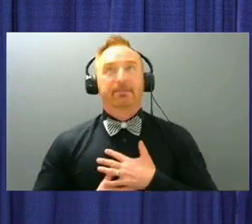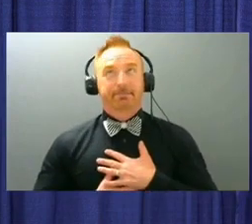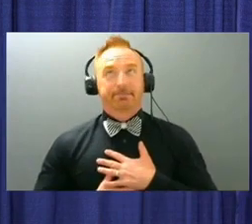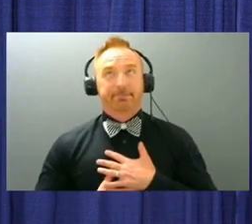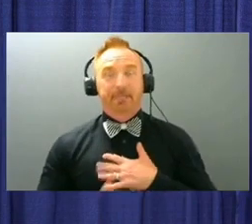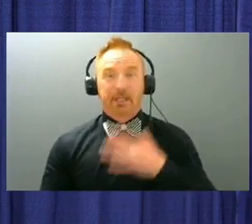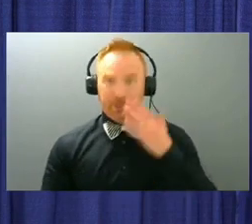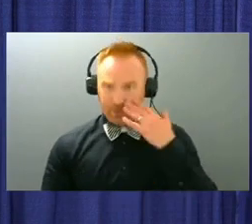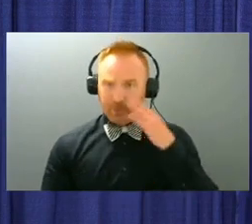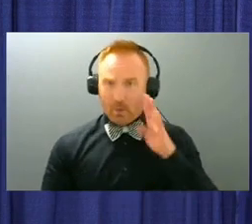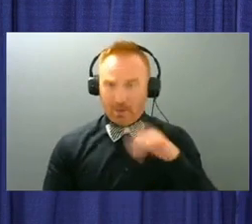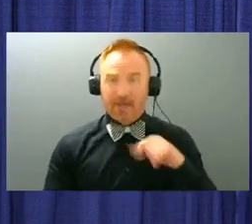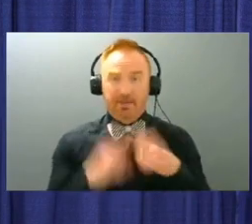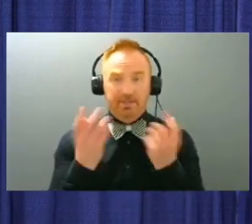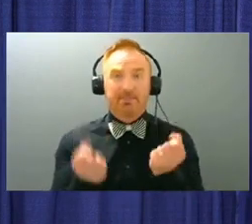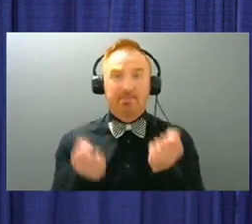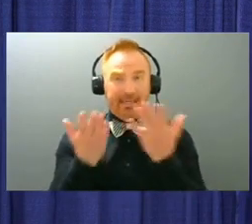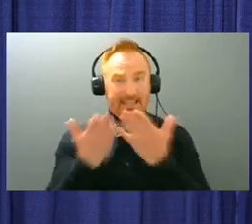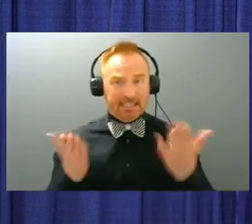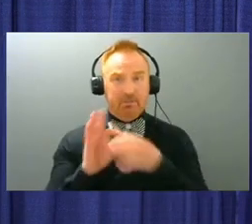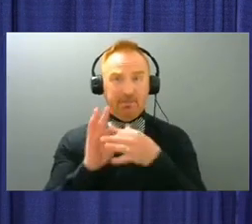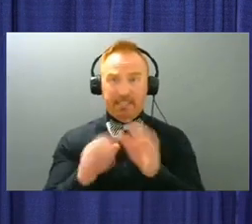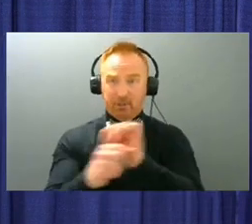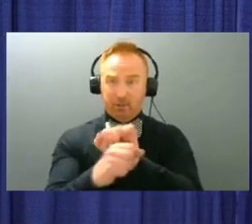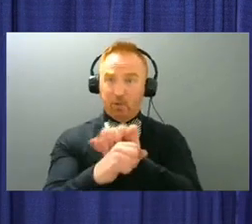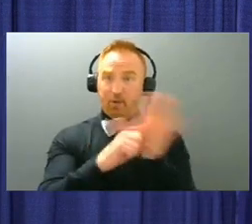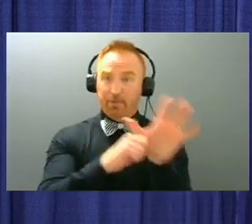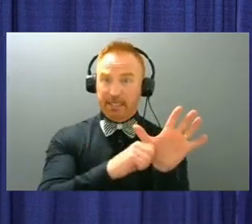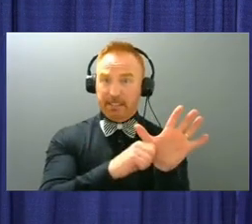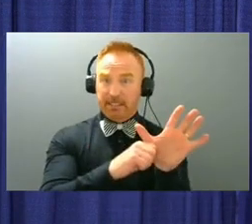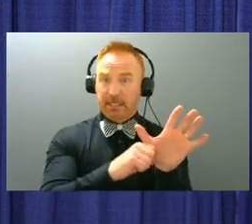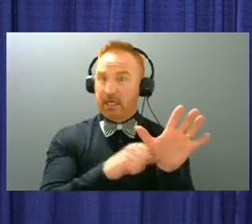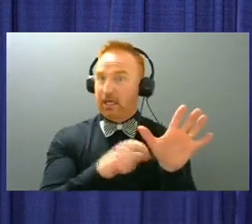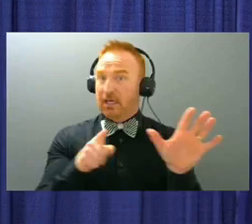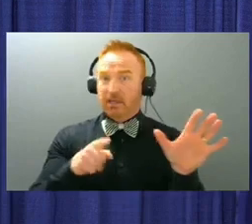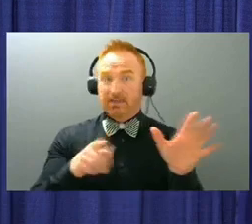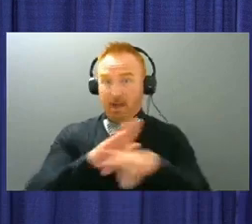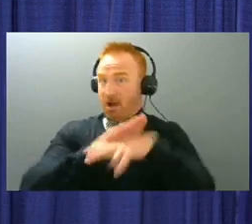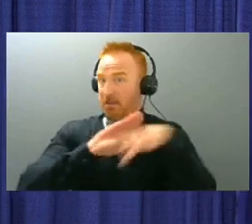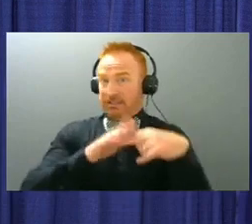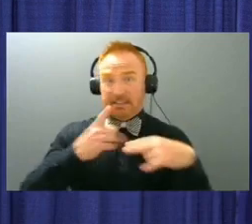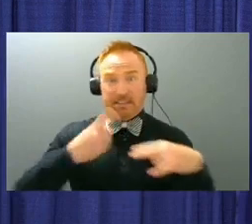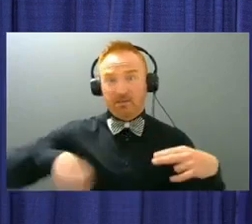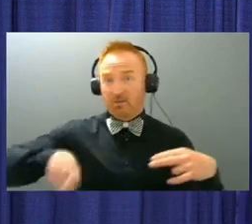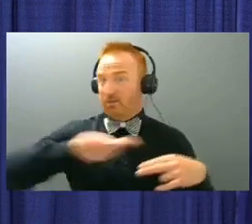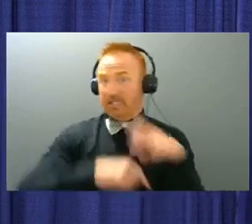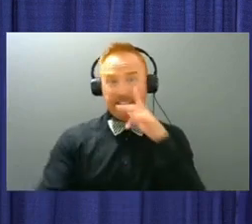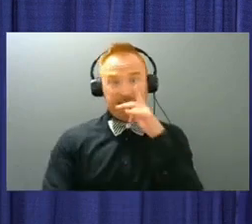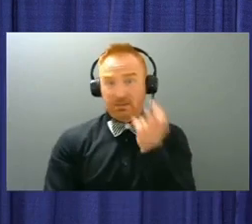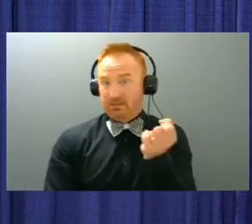You know, there are many things about COVID that we don't understand.